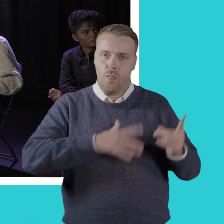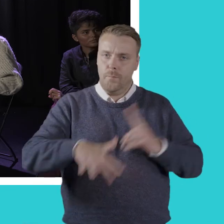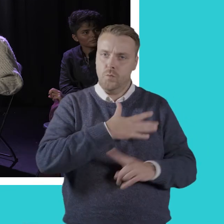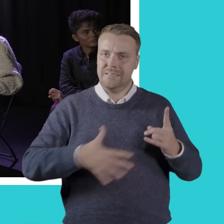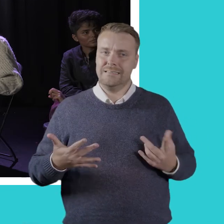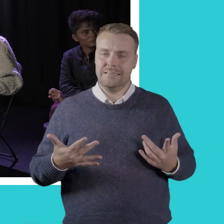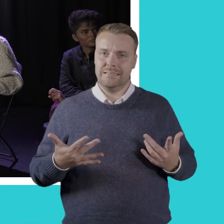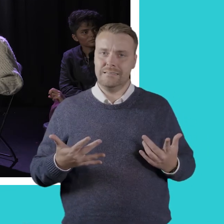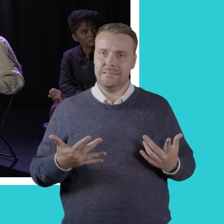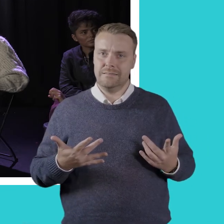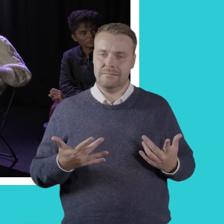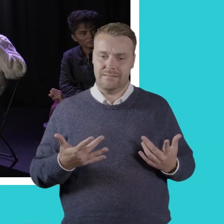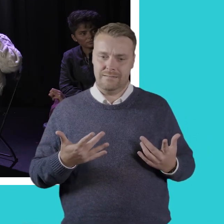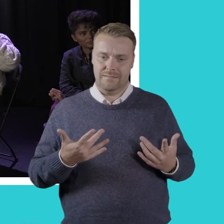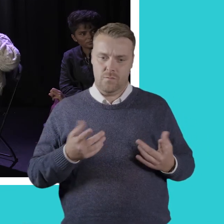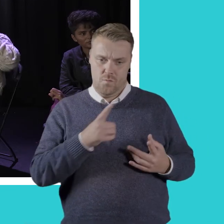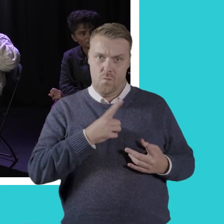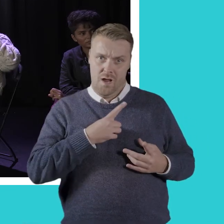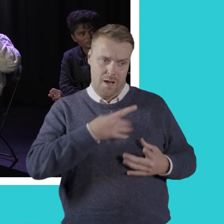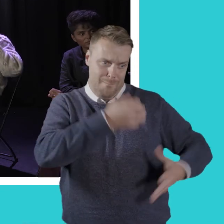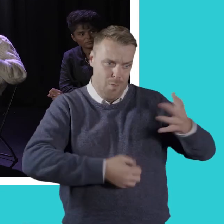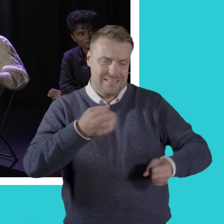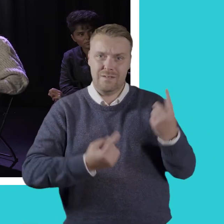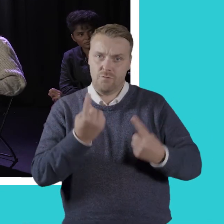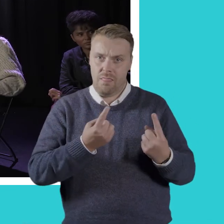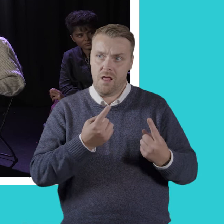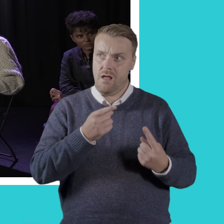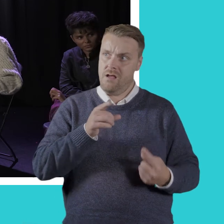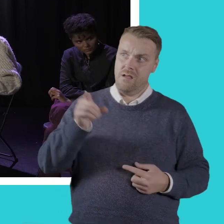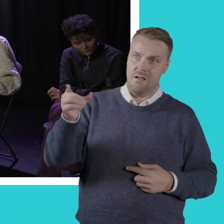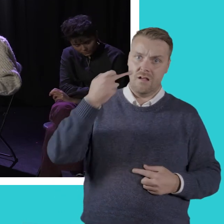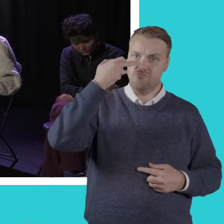for infighting because it's a trick it's a trick the whole thing has been set up